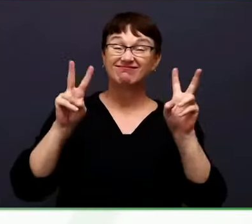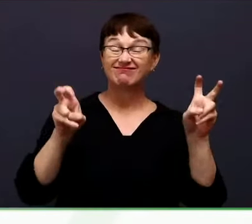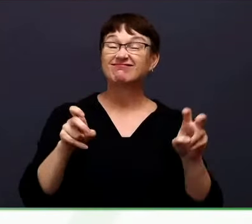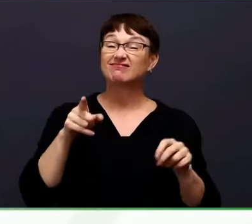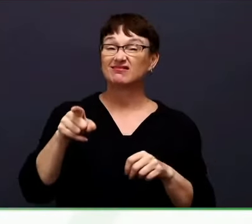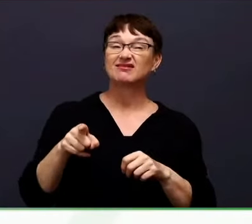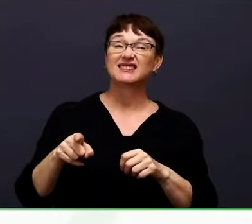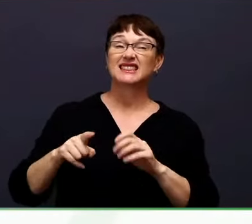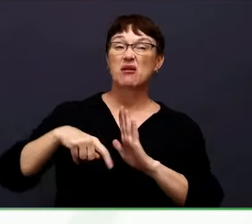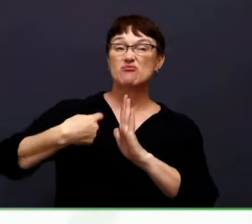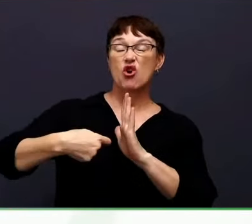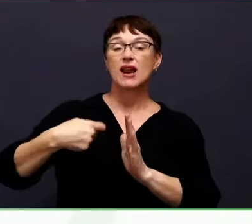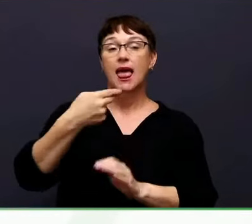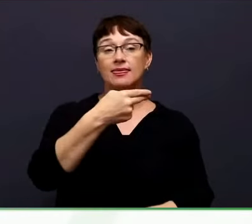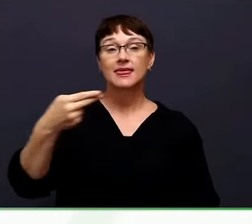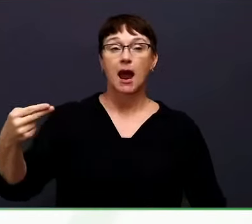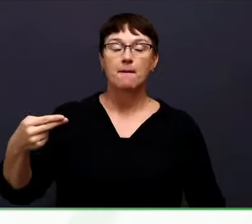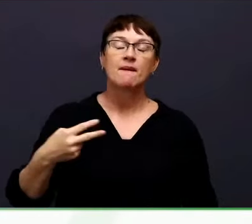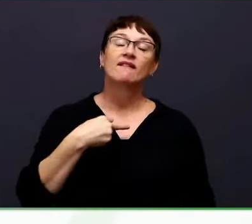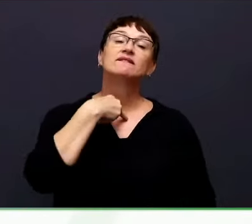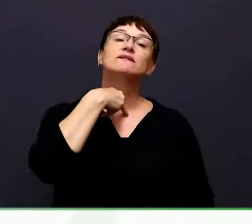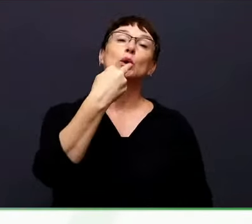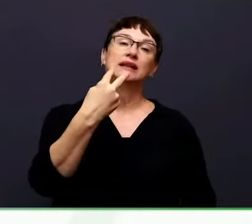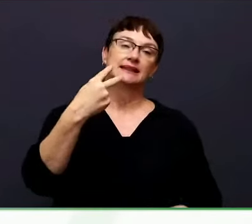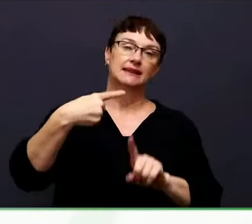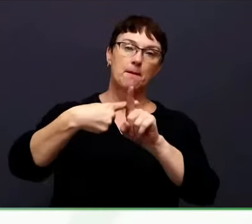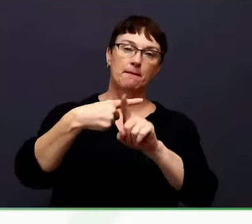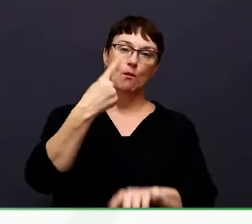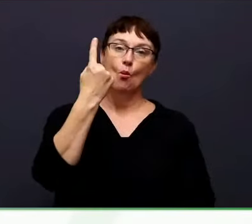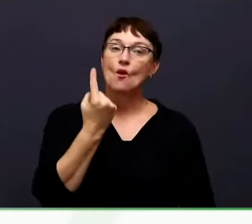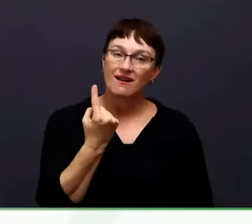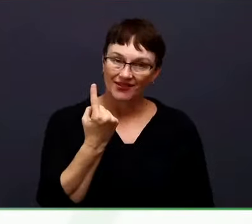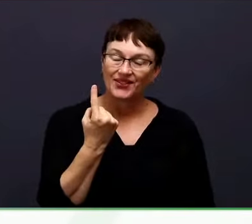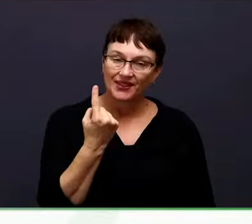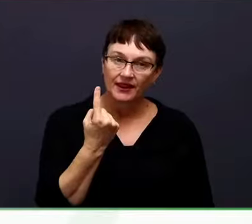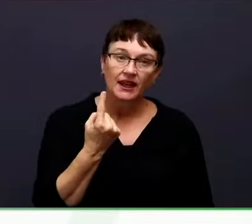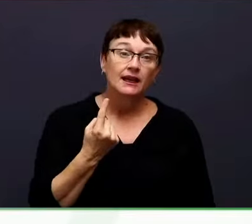demonstrate that international groups can speak themselves – white people this abilities can speak themselves.